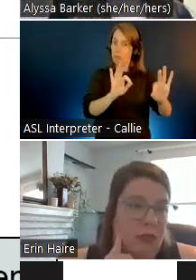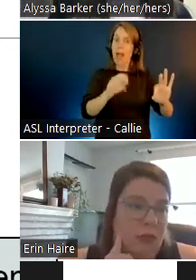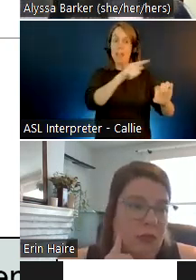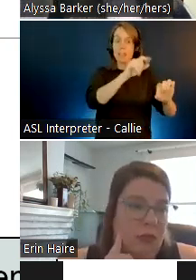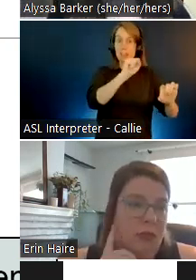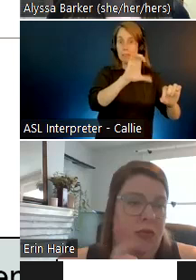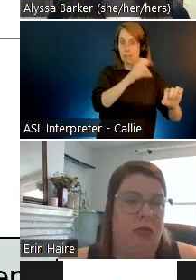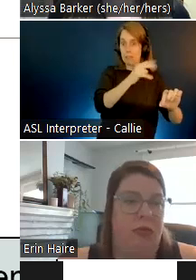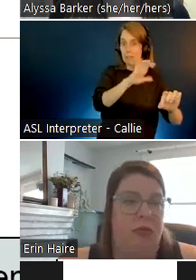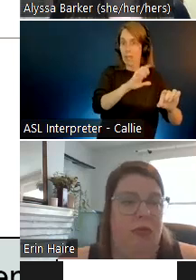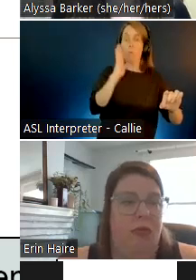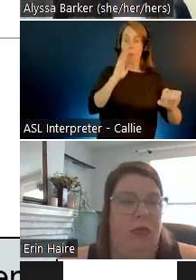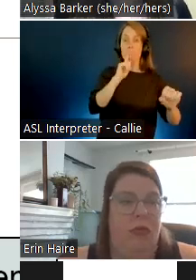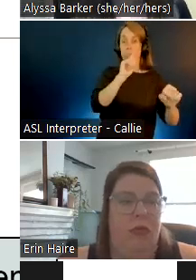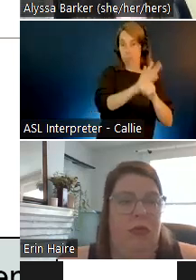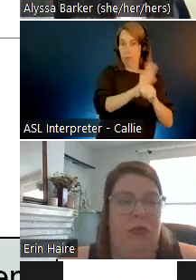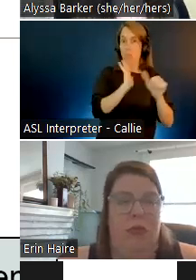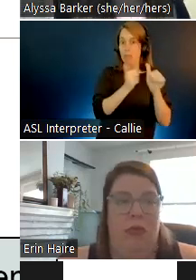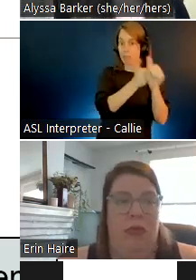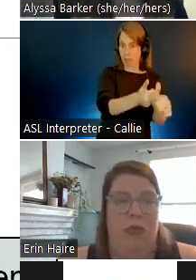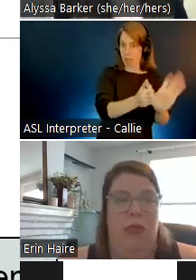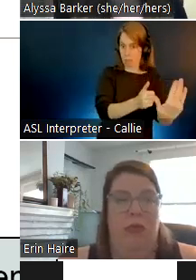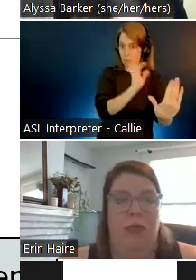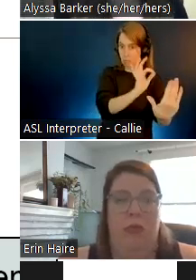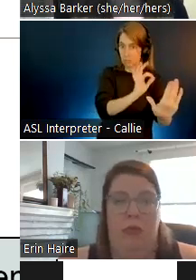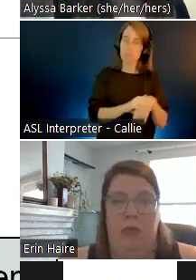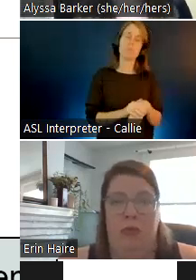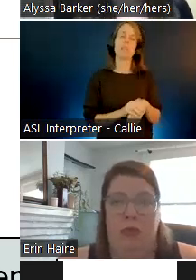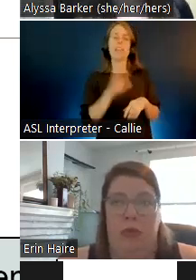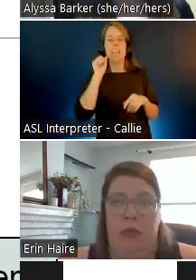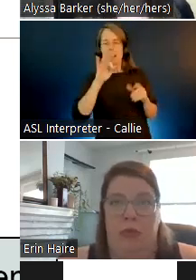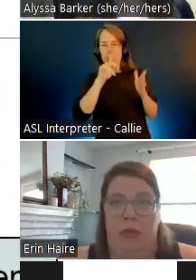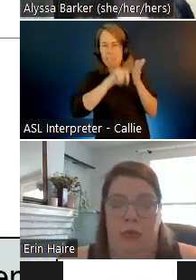um if we somehow during the investigation finally didn't have jurisdiction or if the